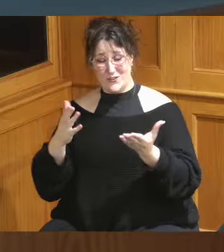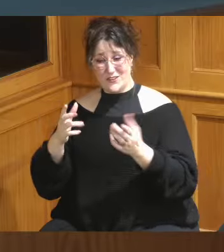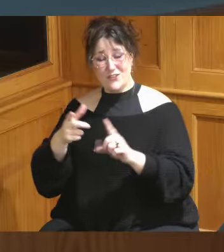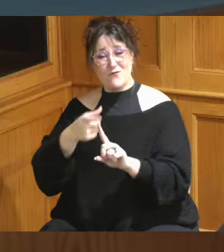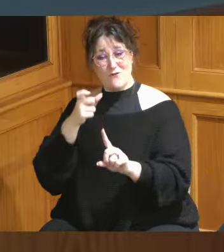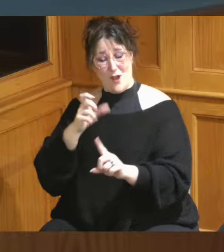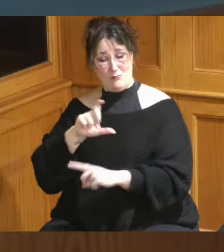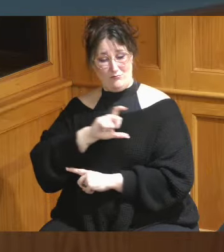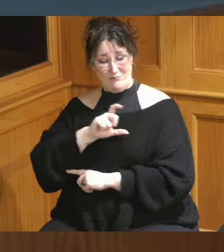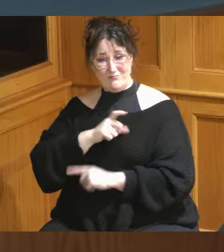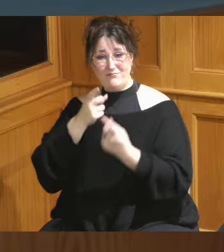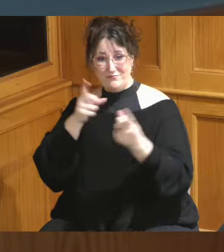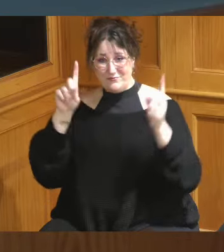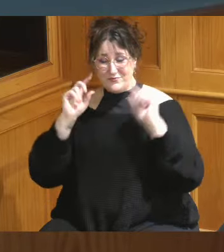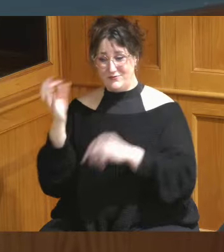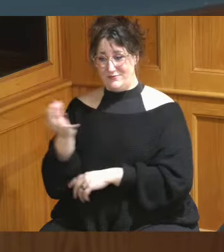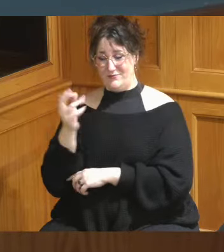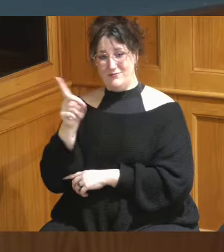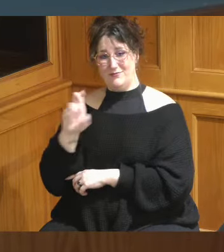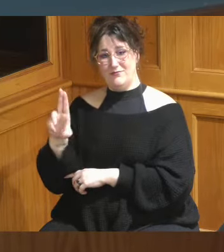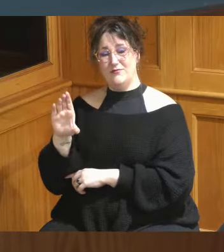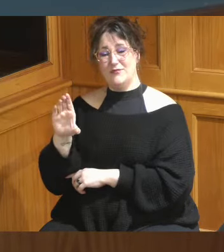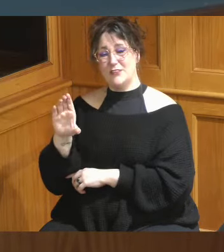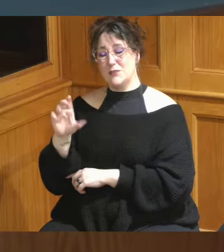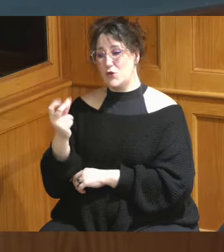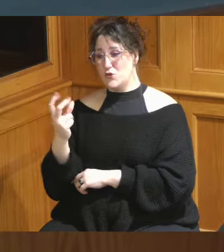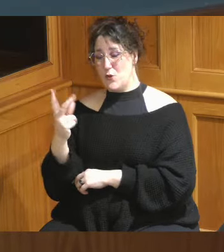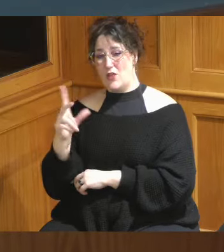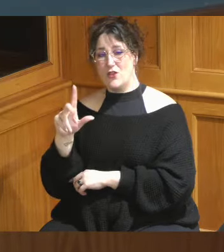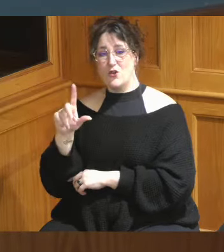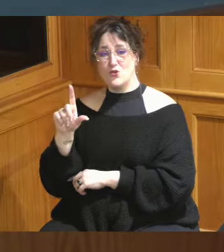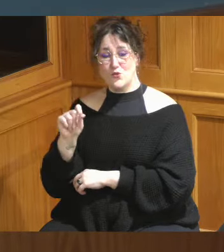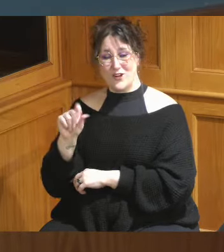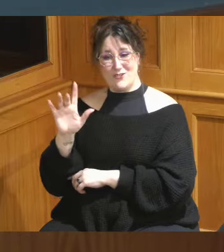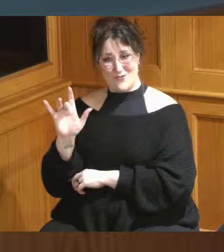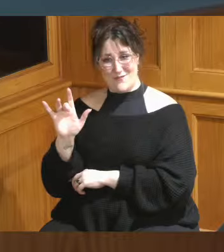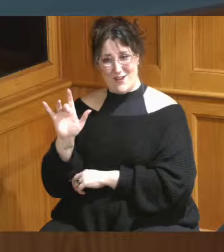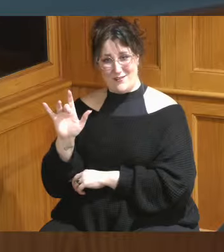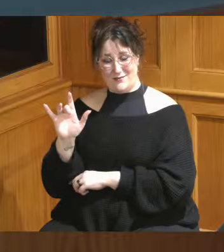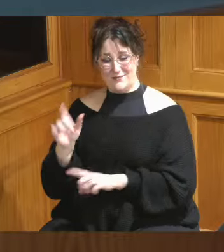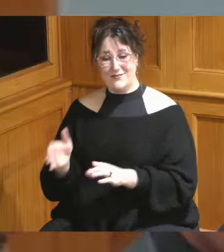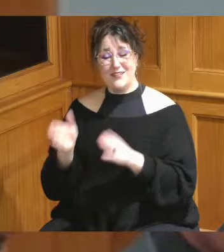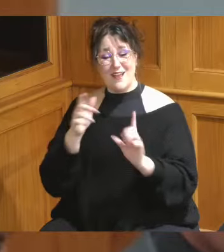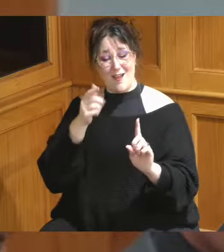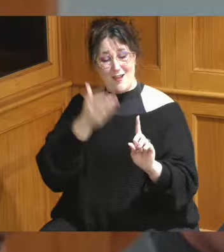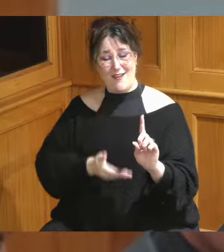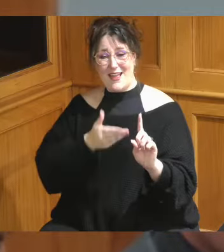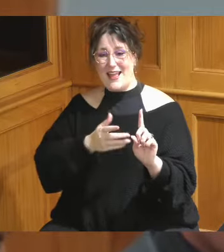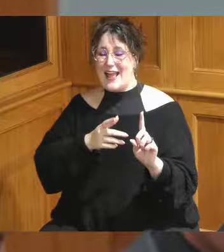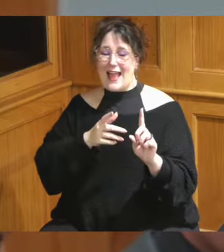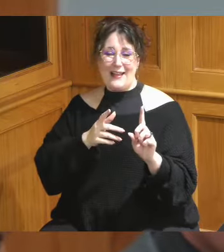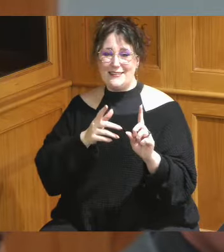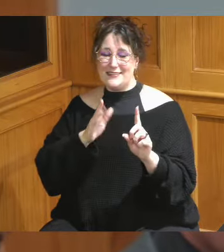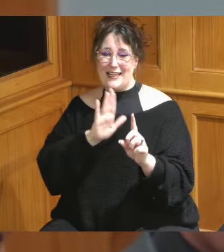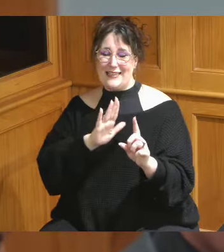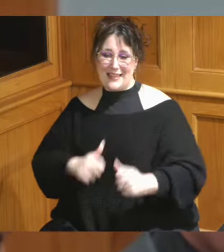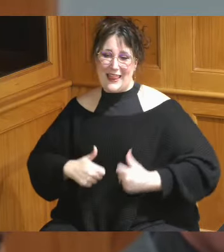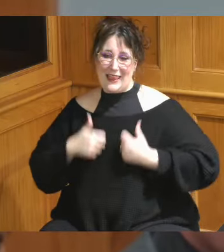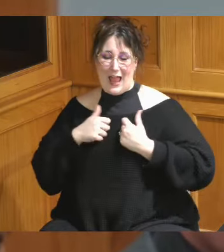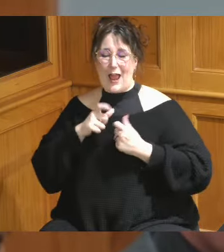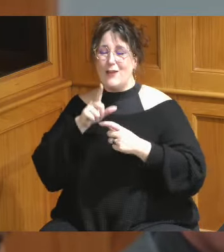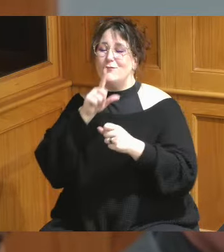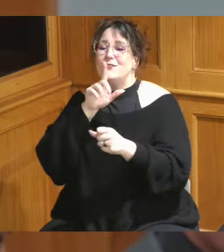Office on Friday, December 12th, 2025. And whereas Major M has dedicated his life to public service,